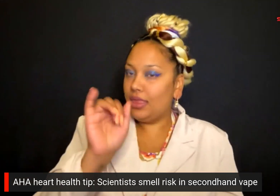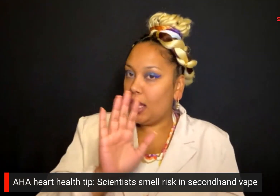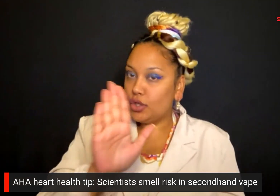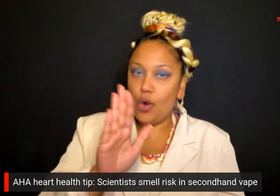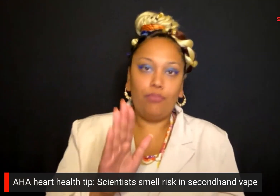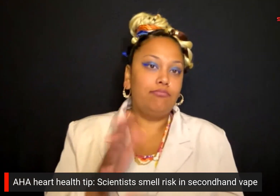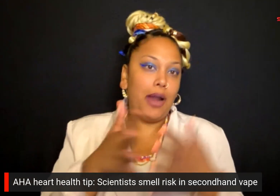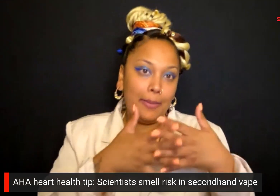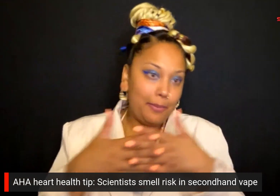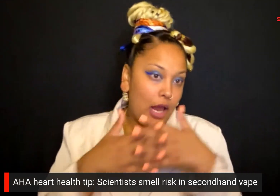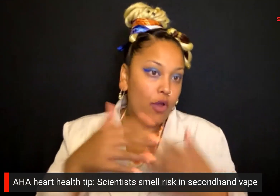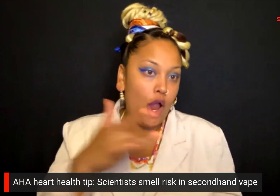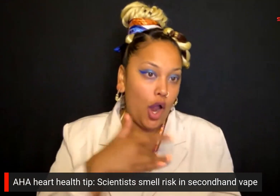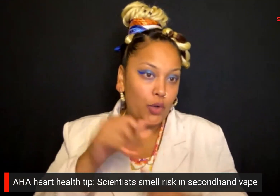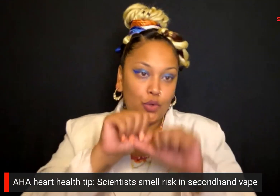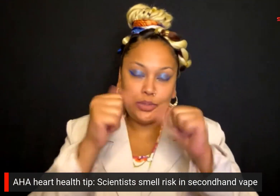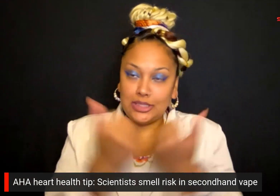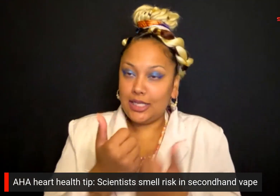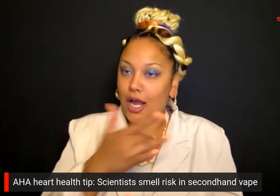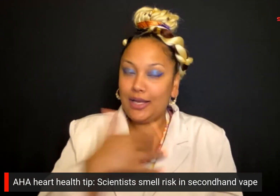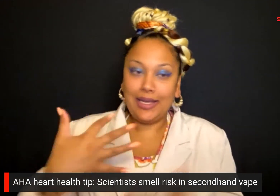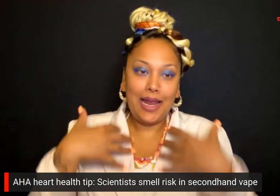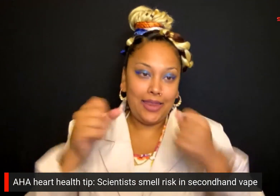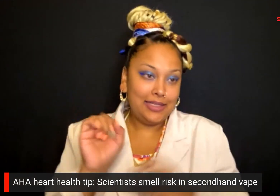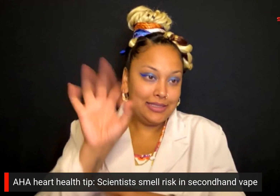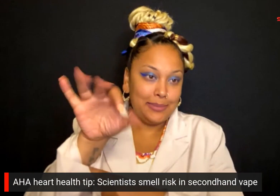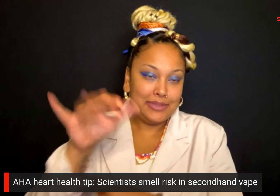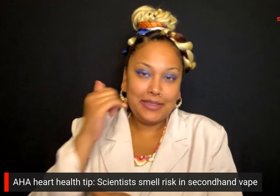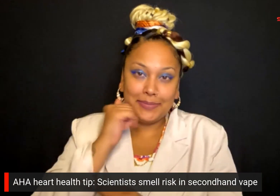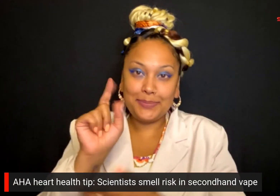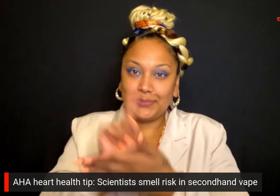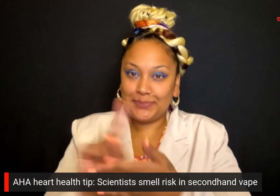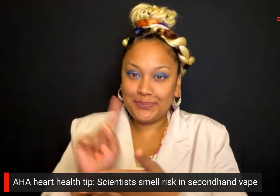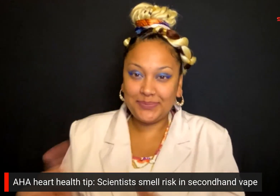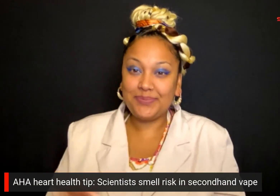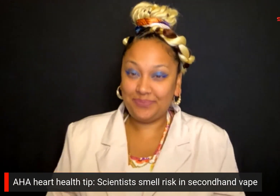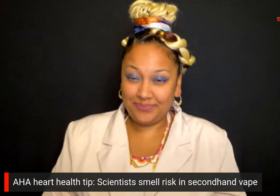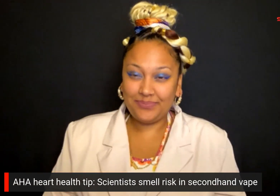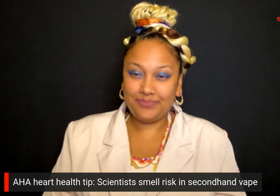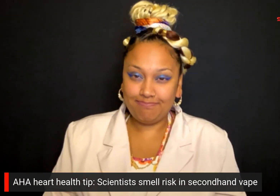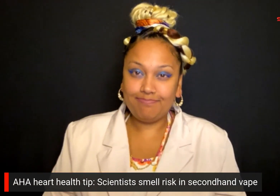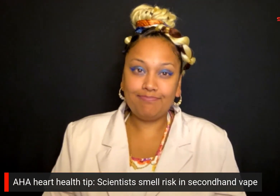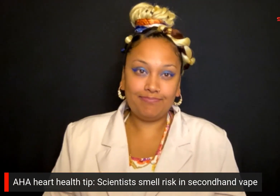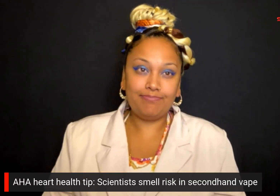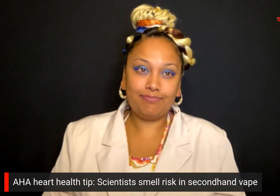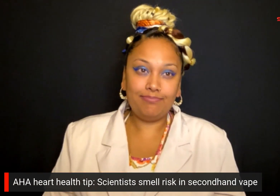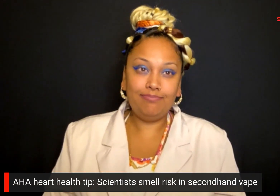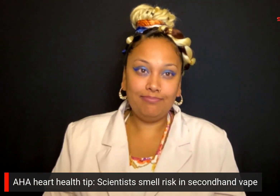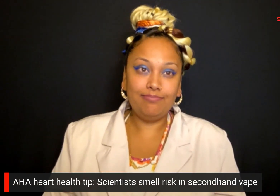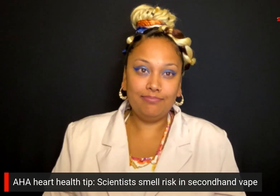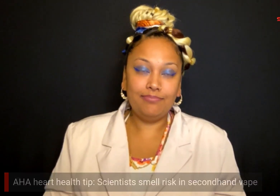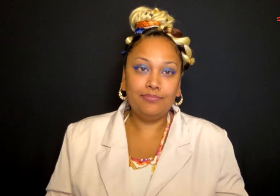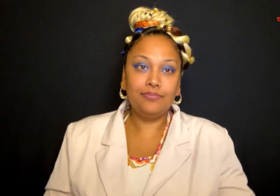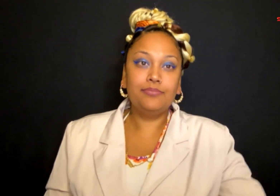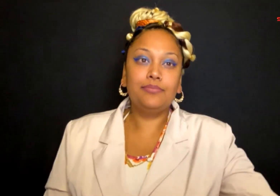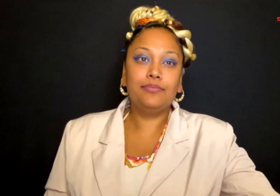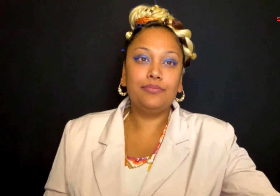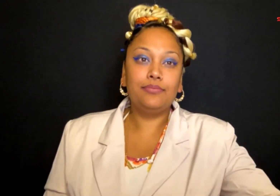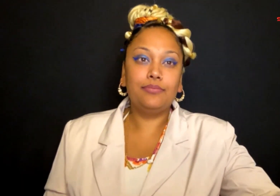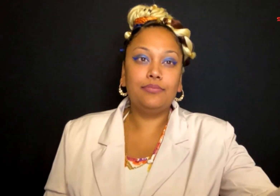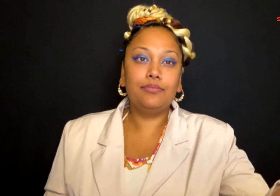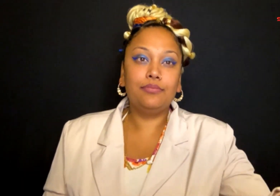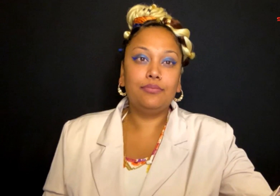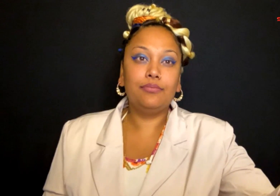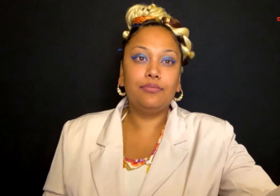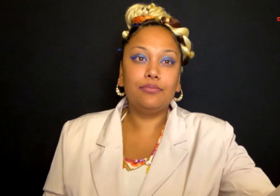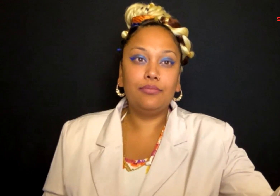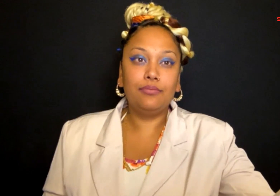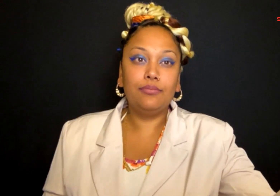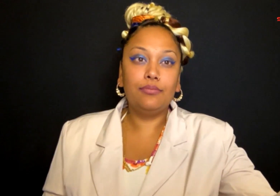and that's your American Heart Association heart health tip of the week